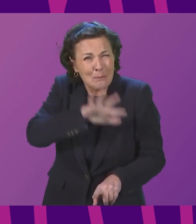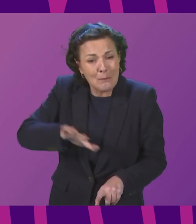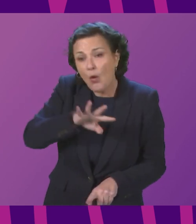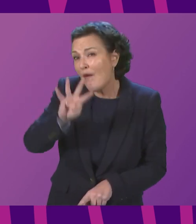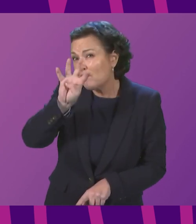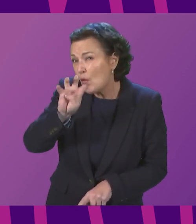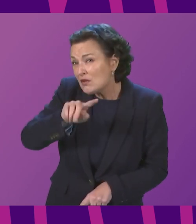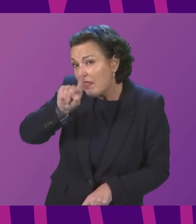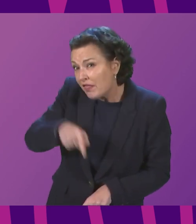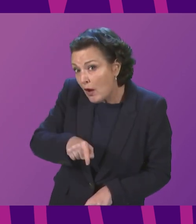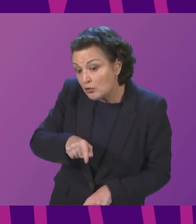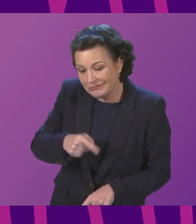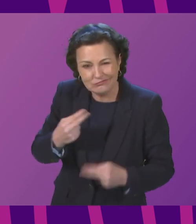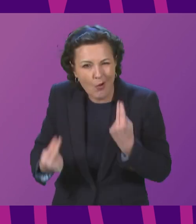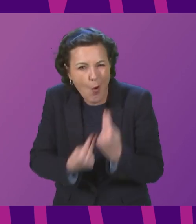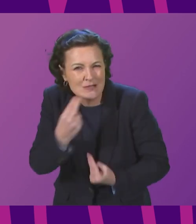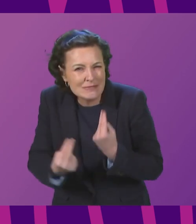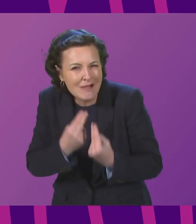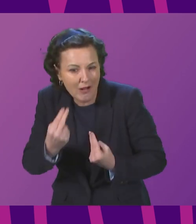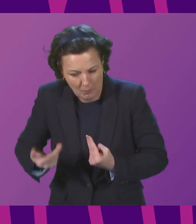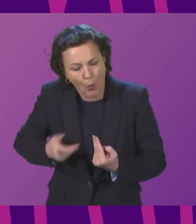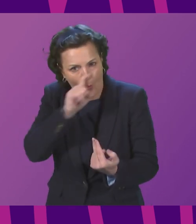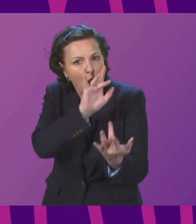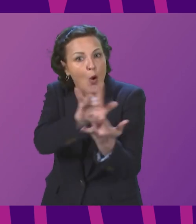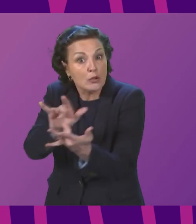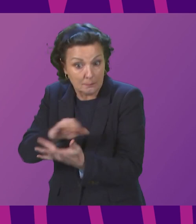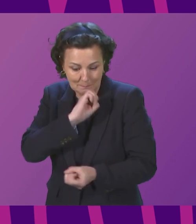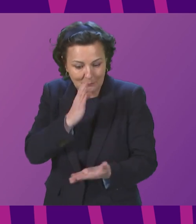hospitality businesses will be contacted this week so that grants can be paid without the